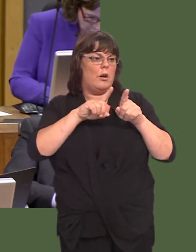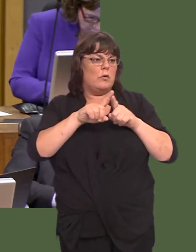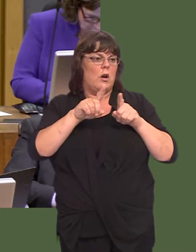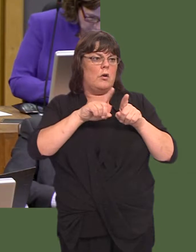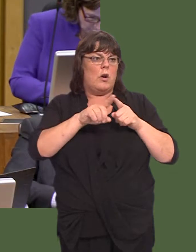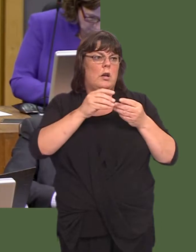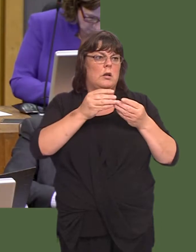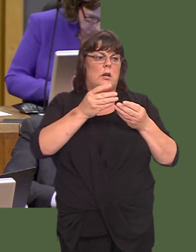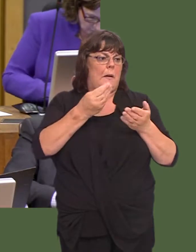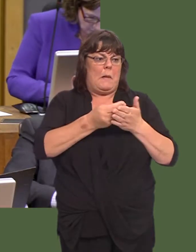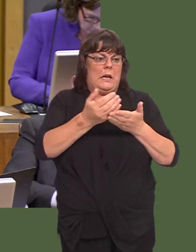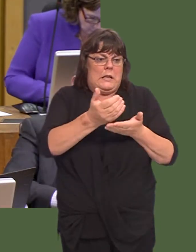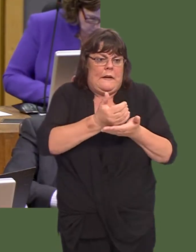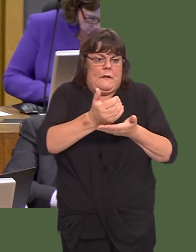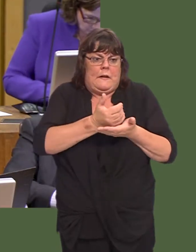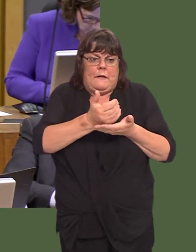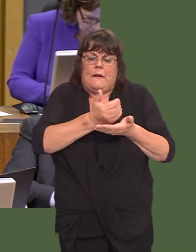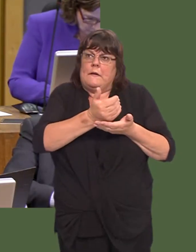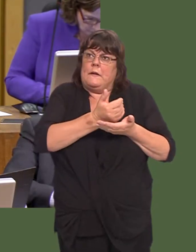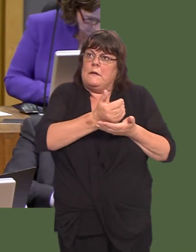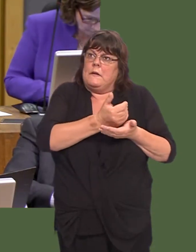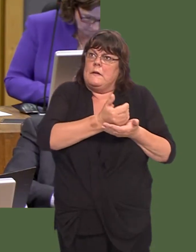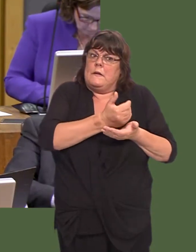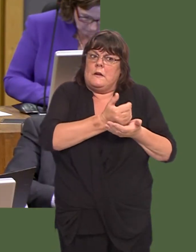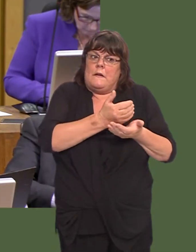personal sacrifices in spending, in order that they save more?